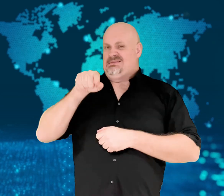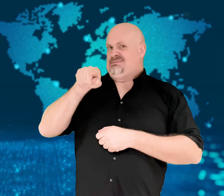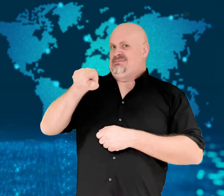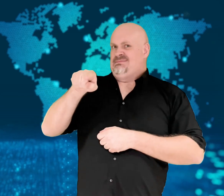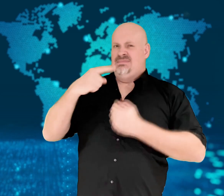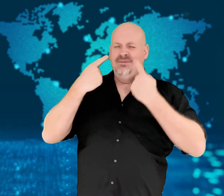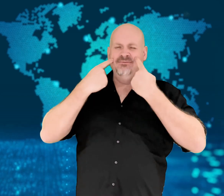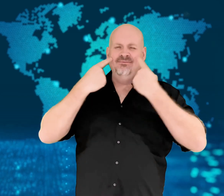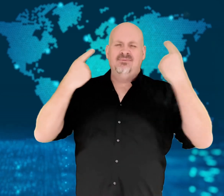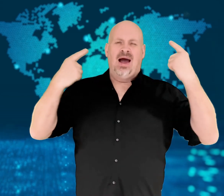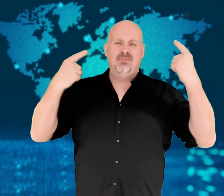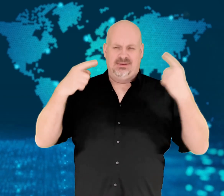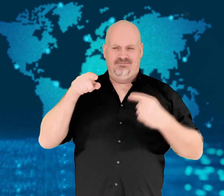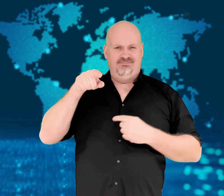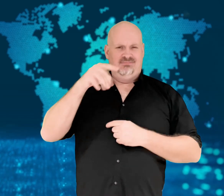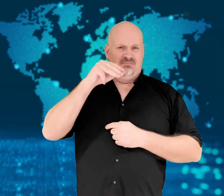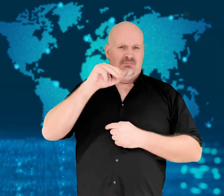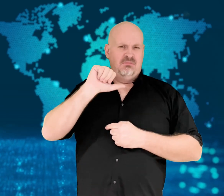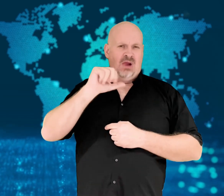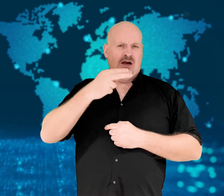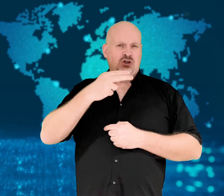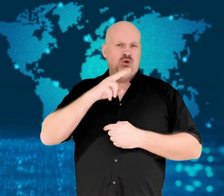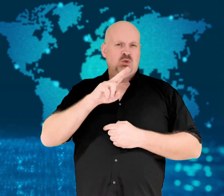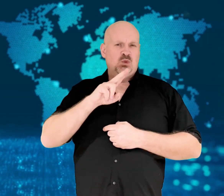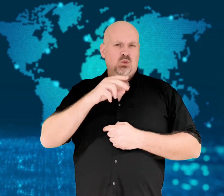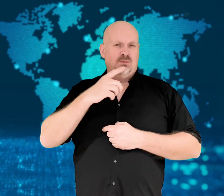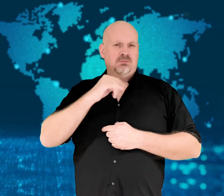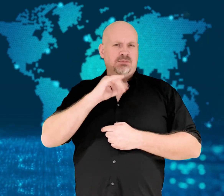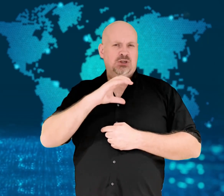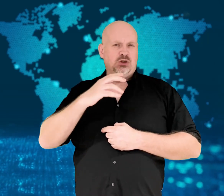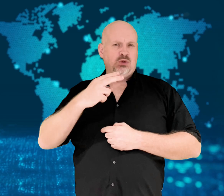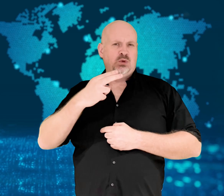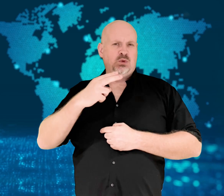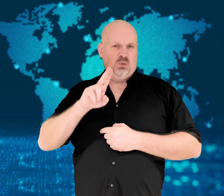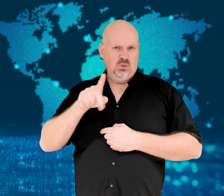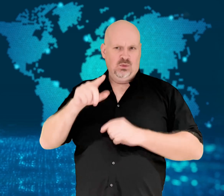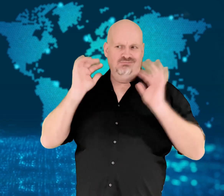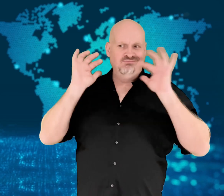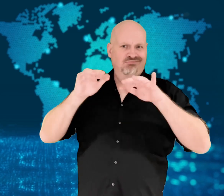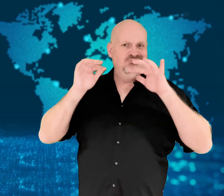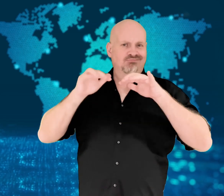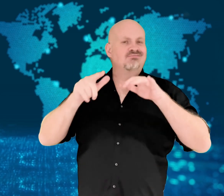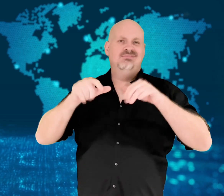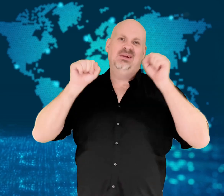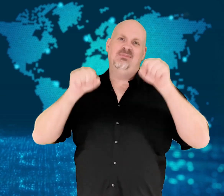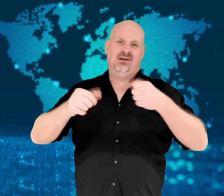The site, including the Inca trail leading to it, was closed to protect Peru citizens